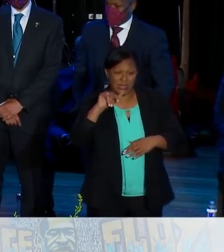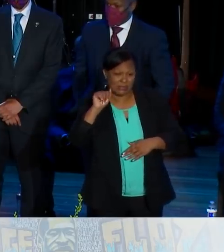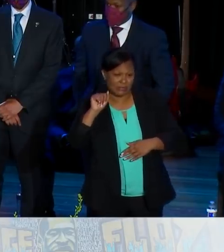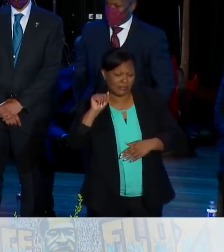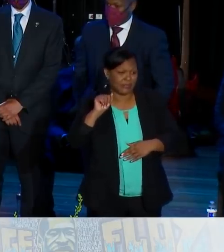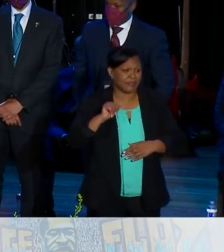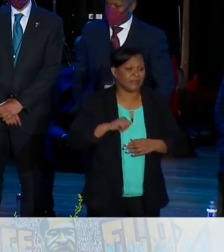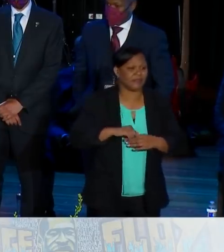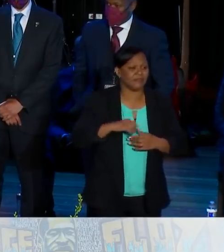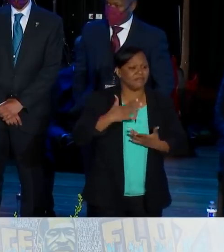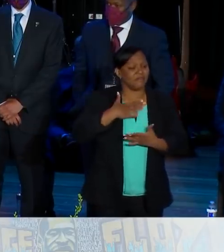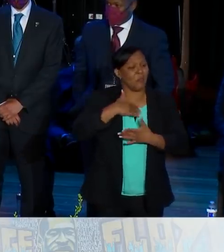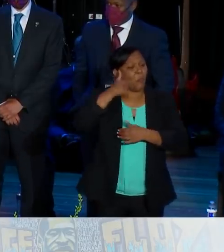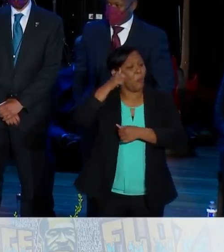HOW YOU ALL DOING?